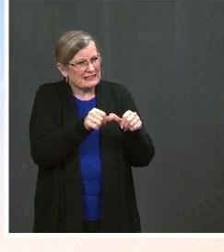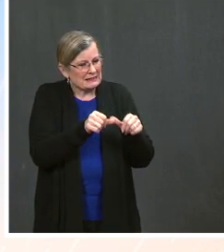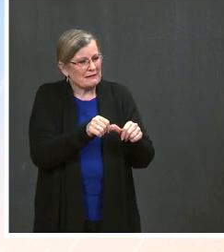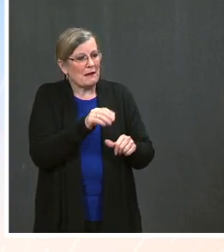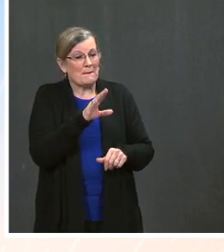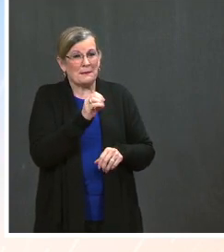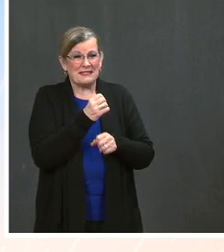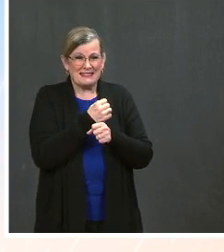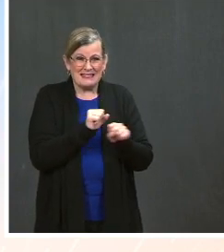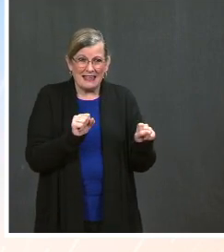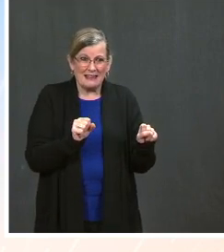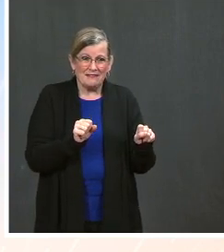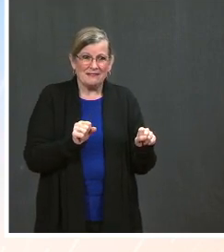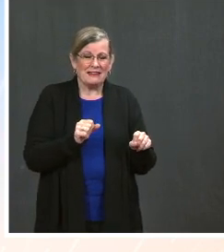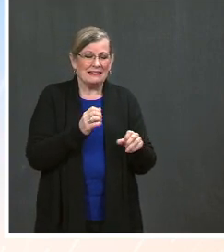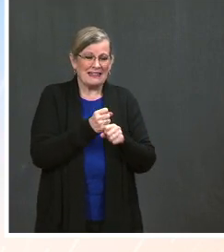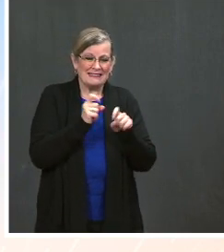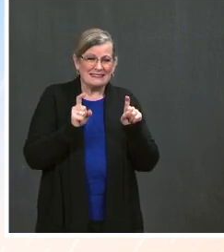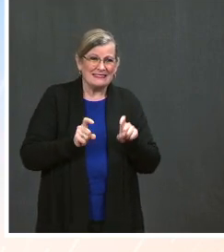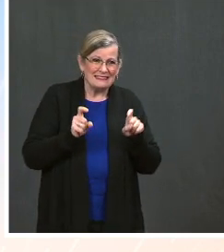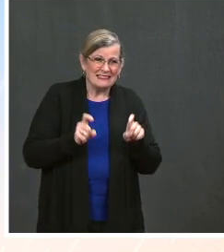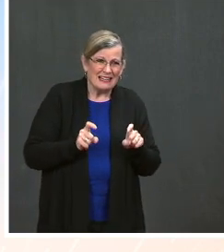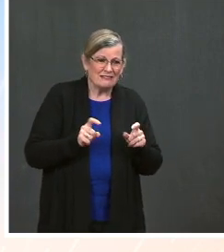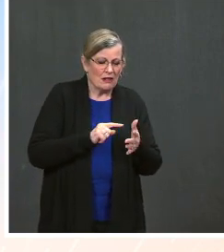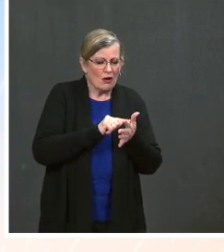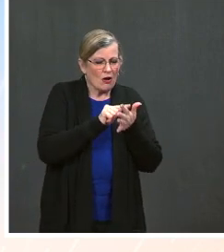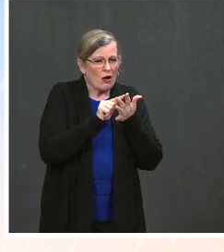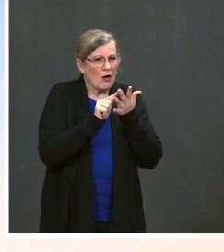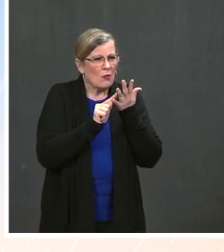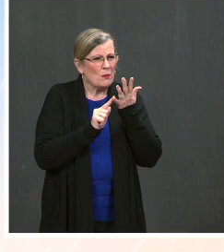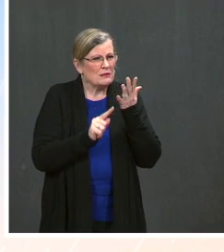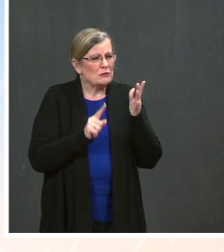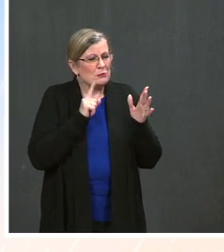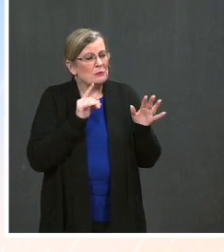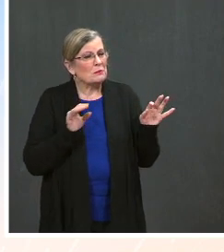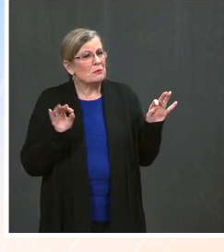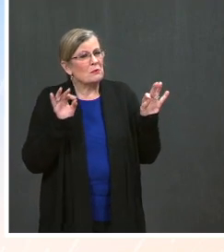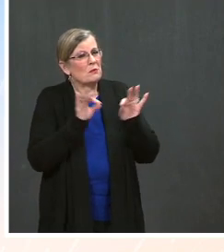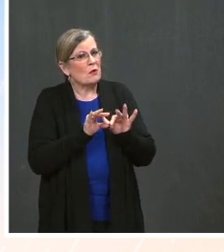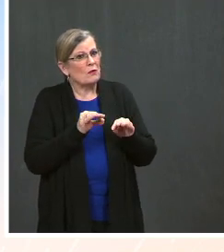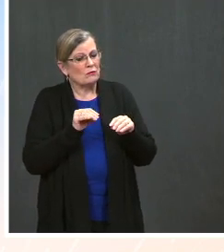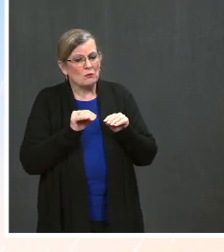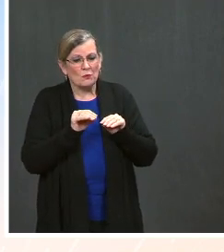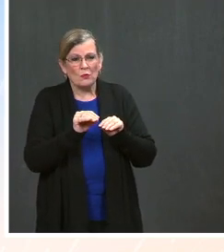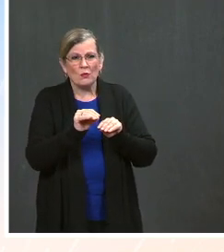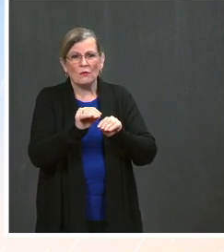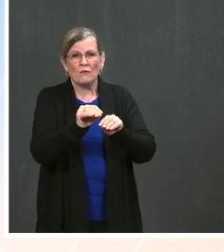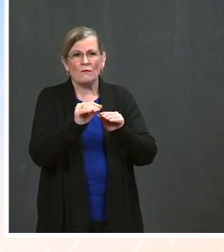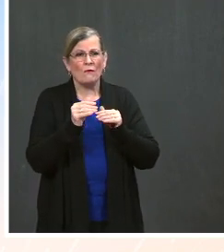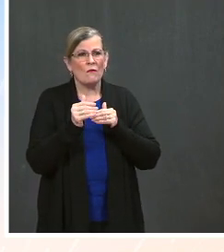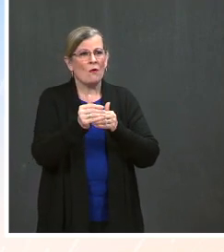All of those things are so important to moving us forward. The hospitality industry had a pretty good day today, when you look at the numbers.